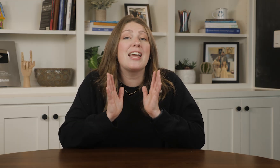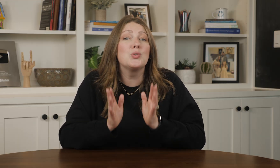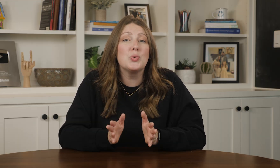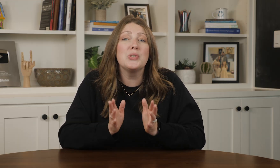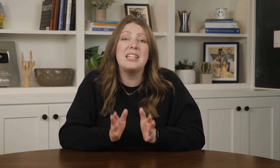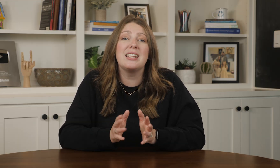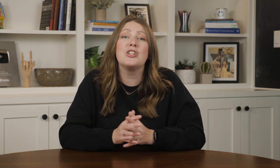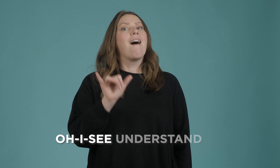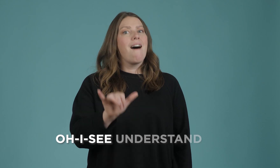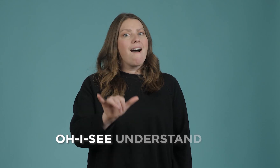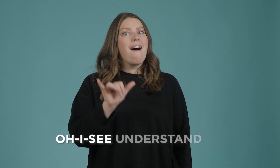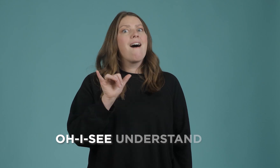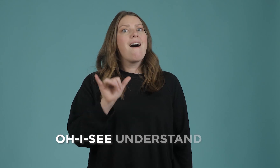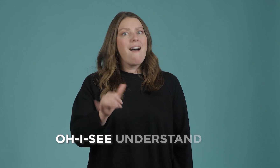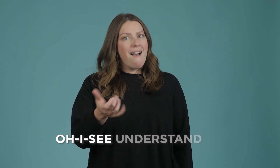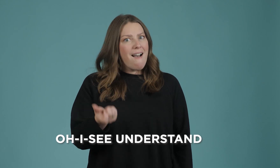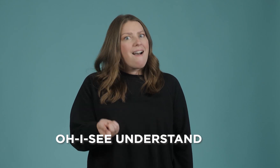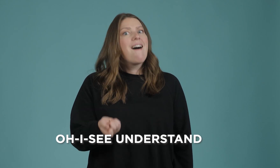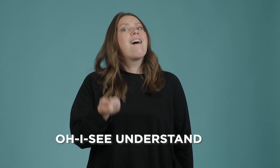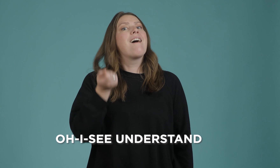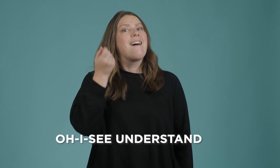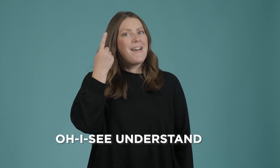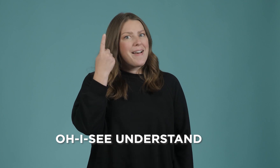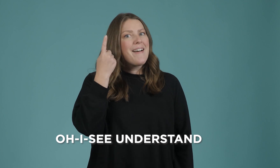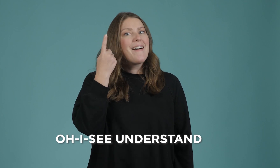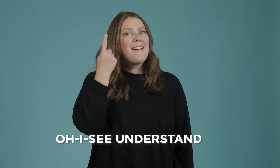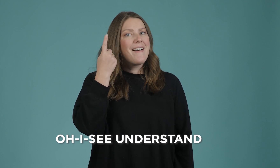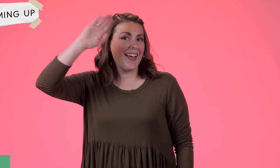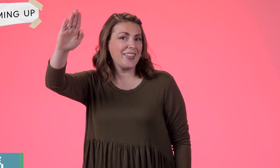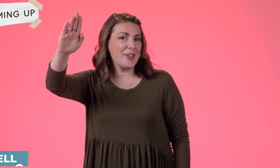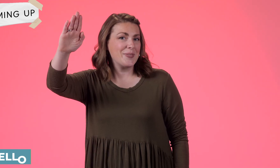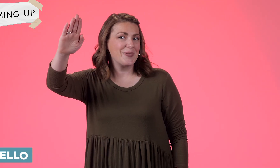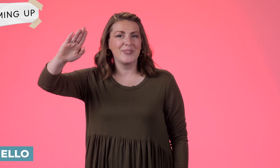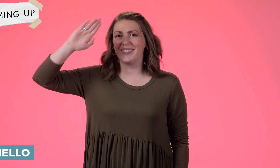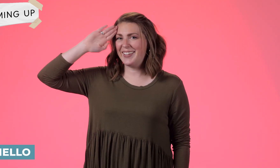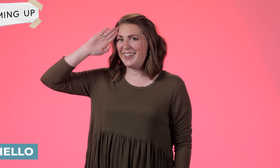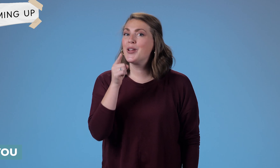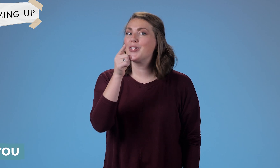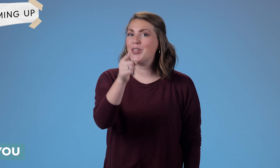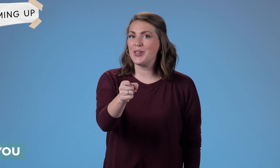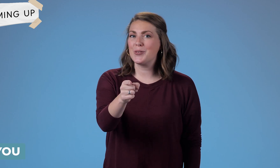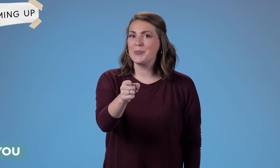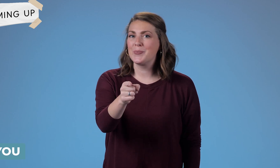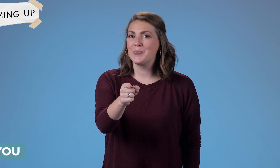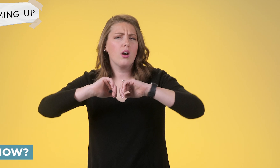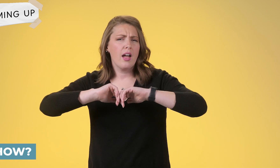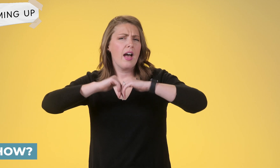and tools needed to go into your first conversation with confidence. In this video, you're going to learn how to introduce yourself.